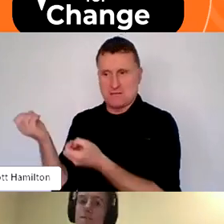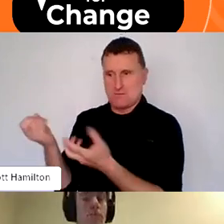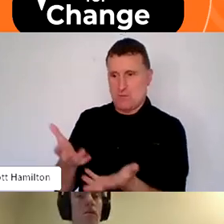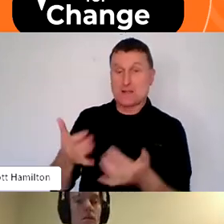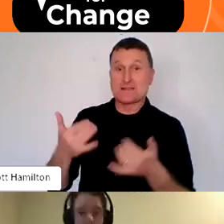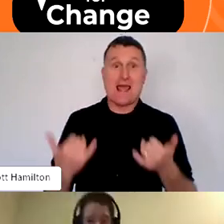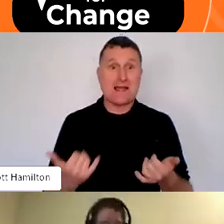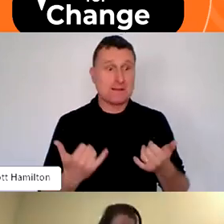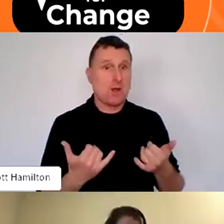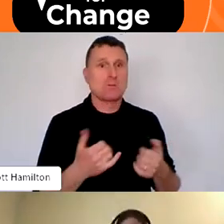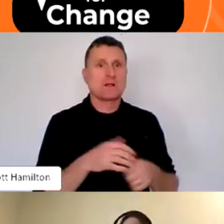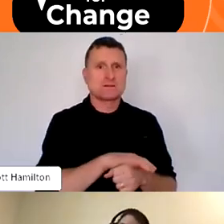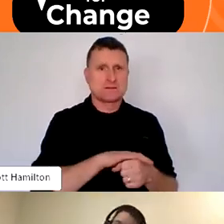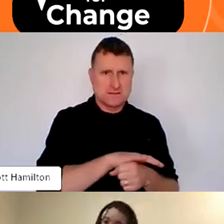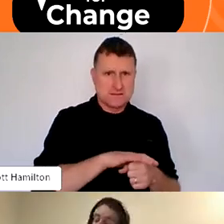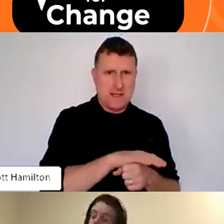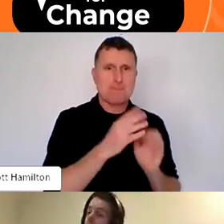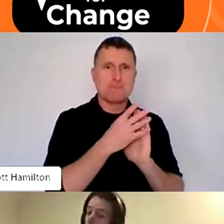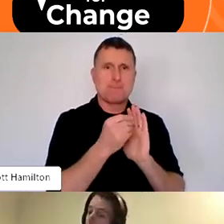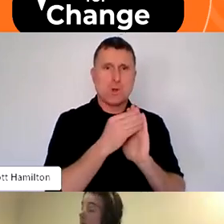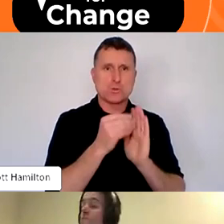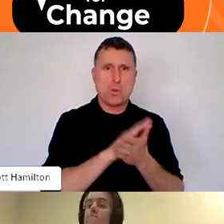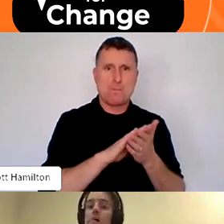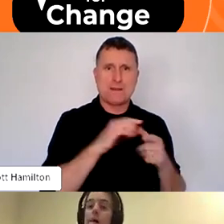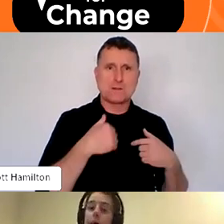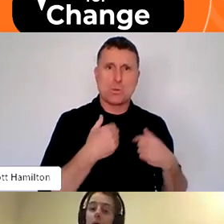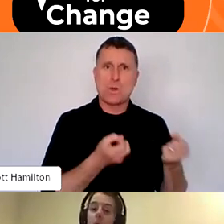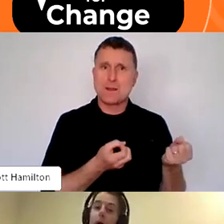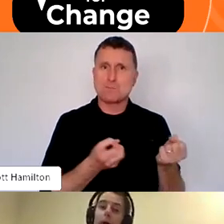intervention services provide the education support worker, in my